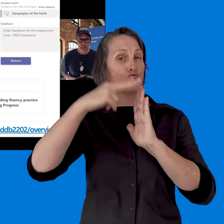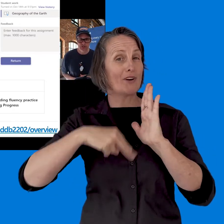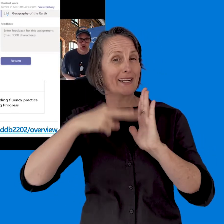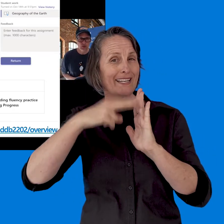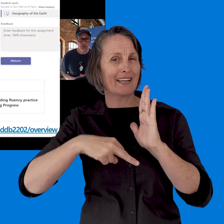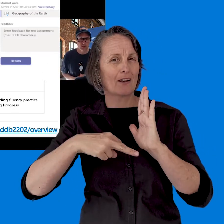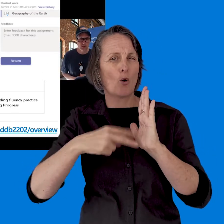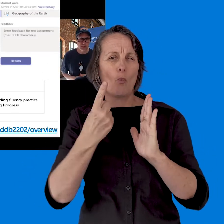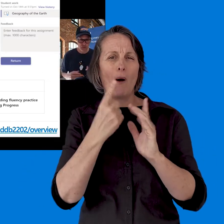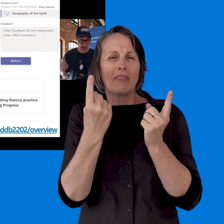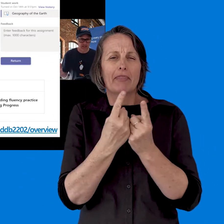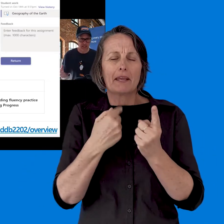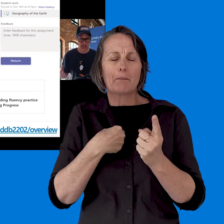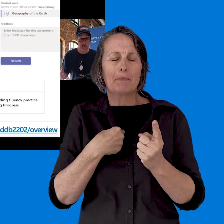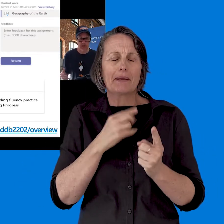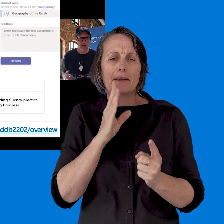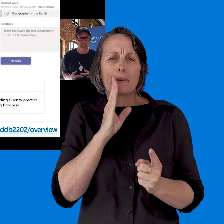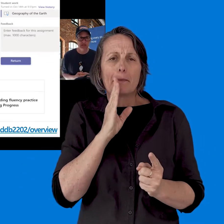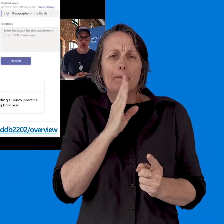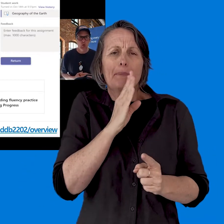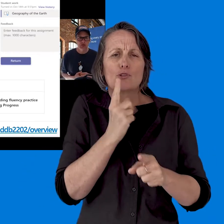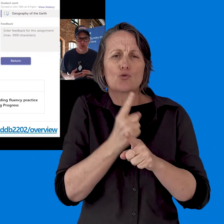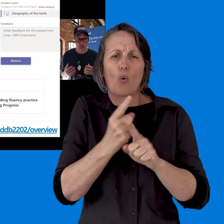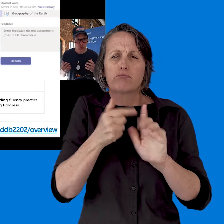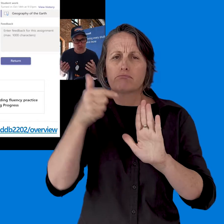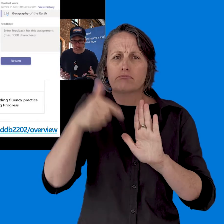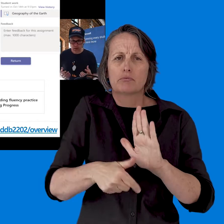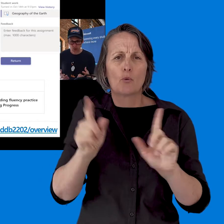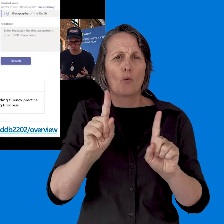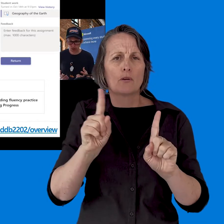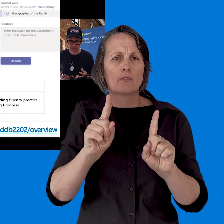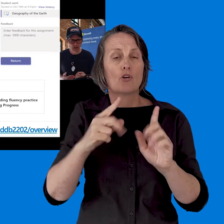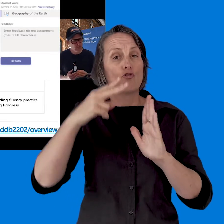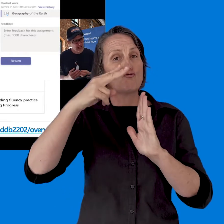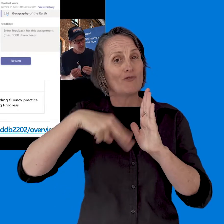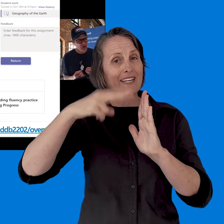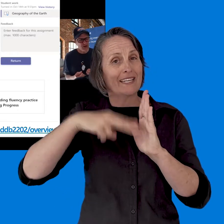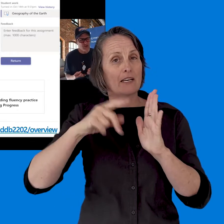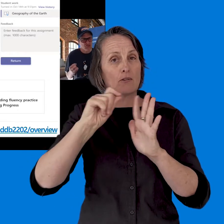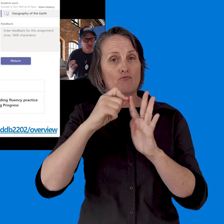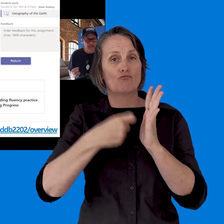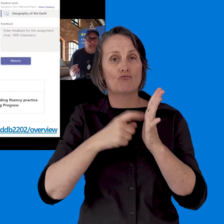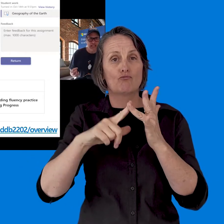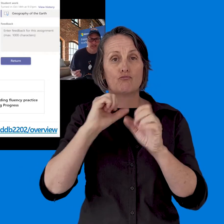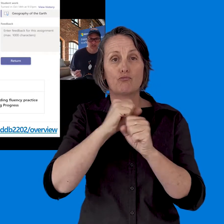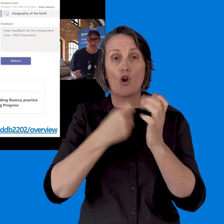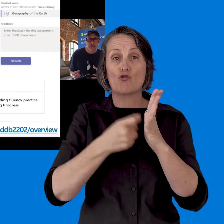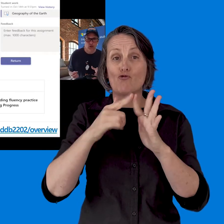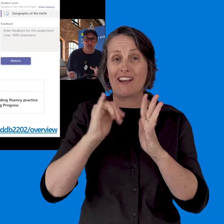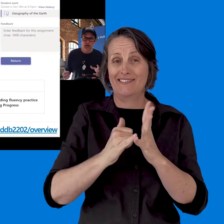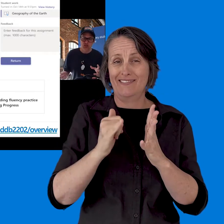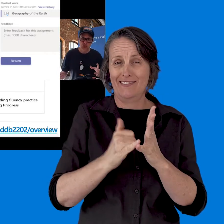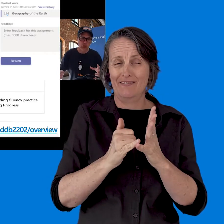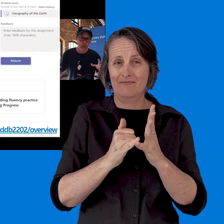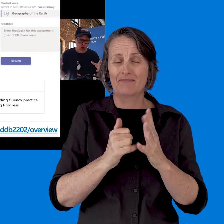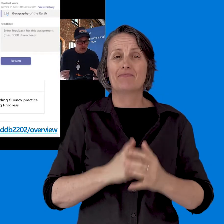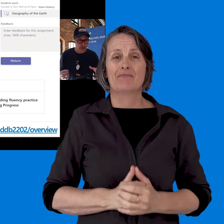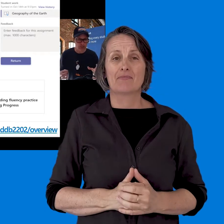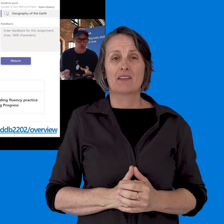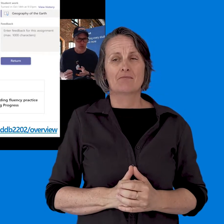episode for us in this series was what's called reading progress. Now reading progress really lends itself to primary school,